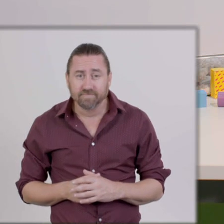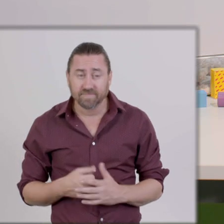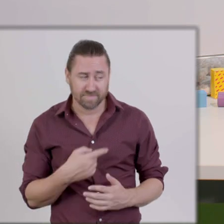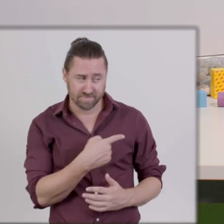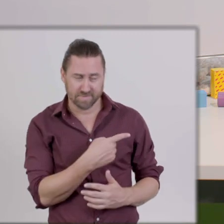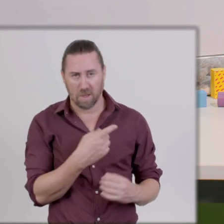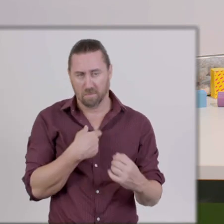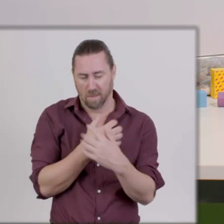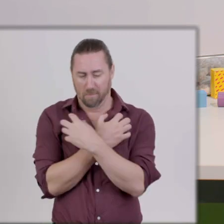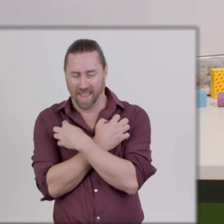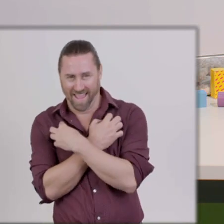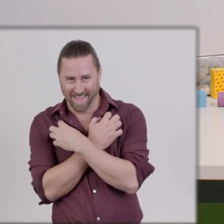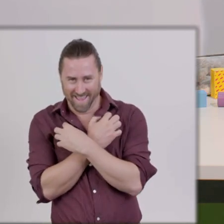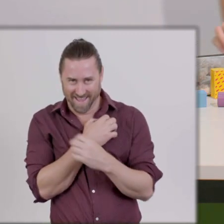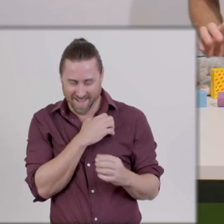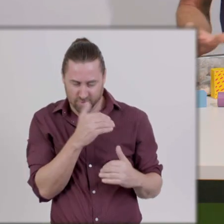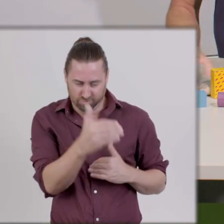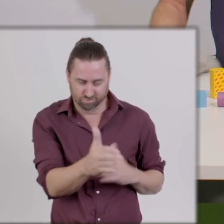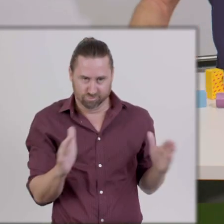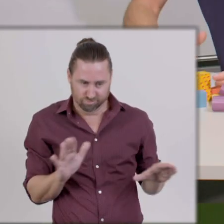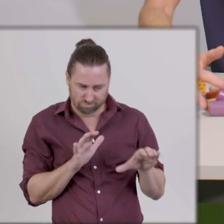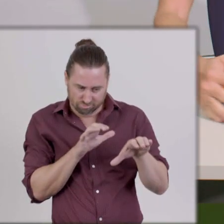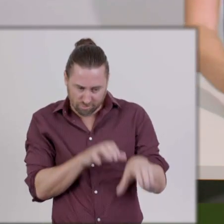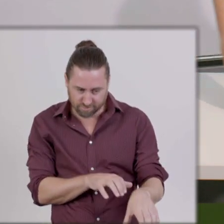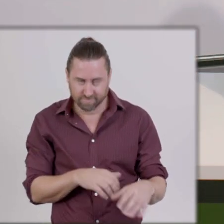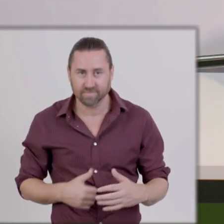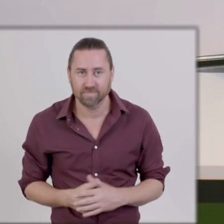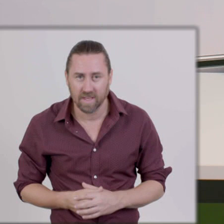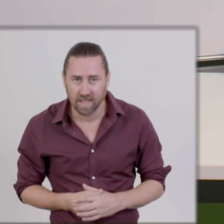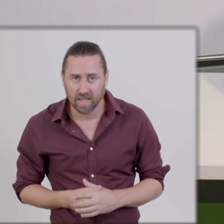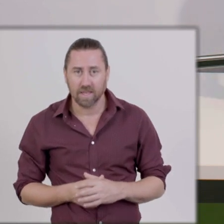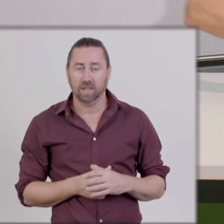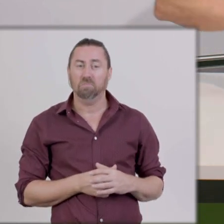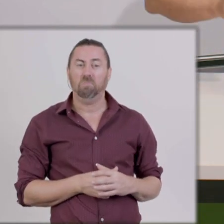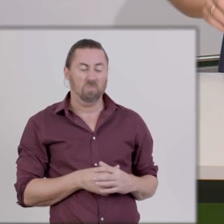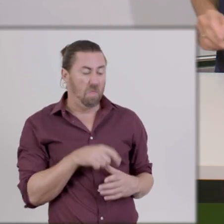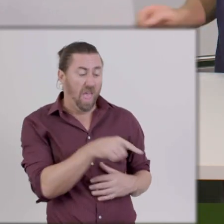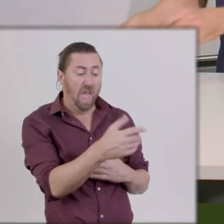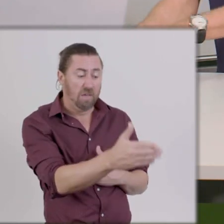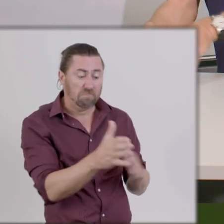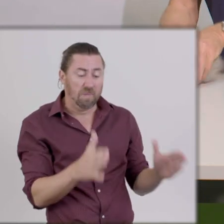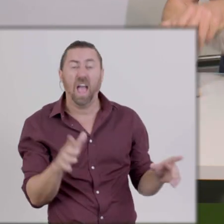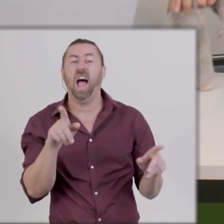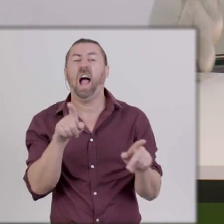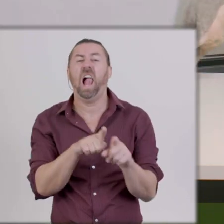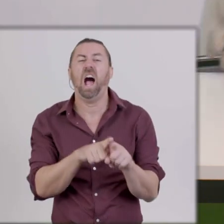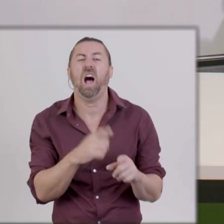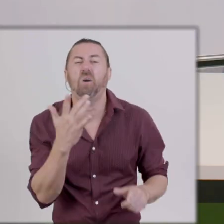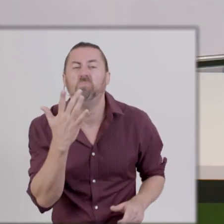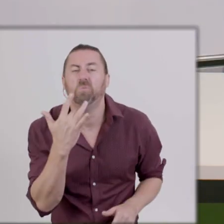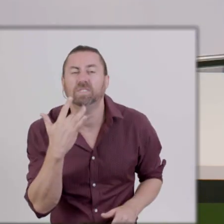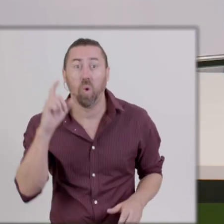Poor old bear here has fallen in the pond.